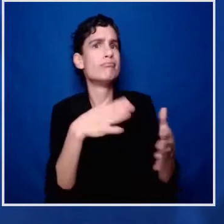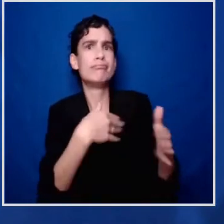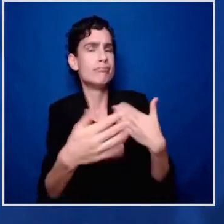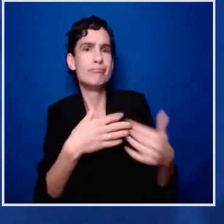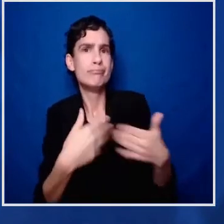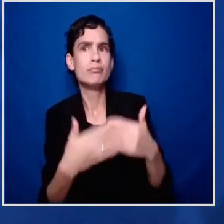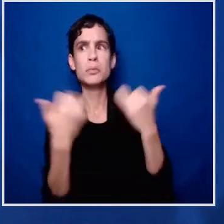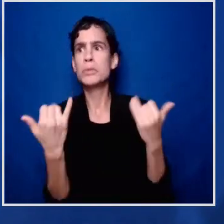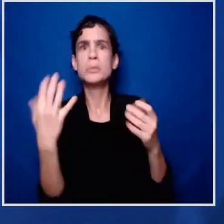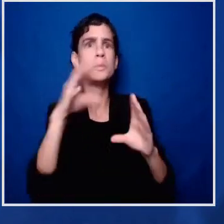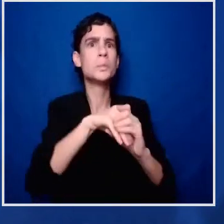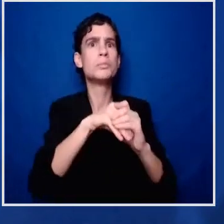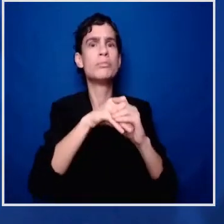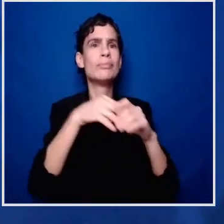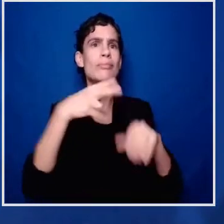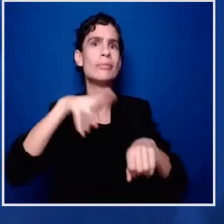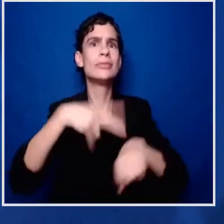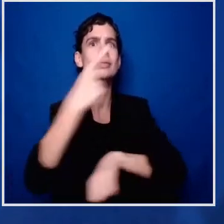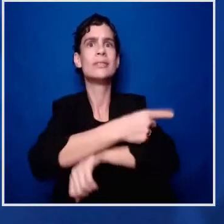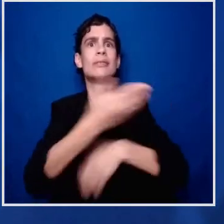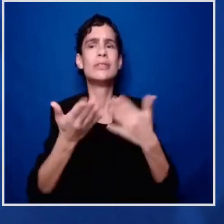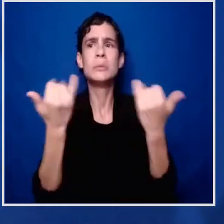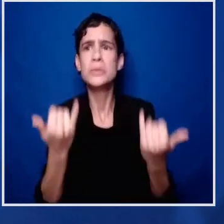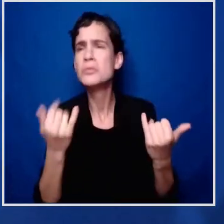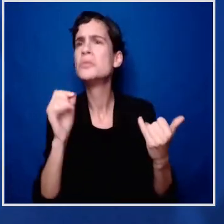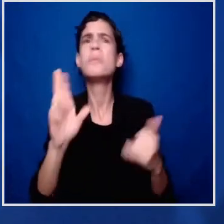WHETHER YOU SERVED TODAY OR